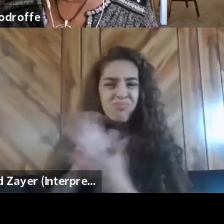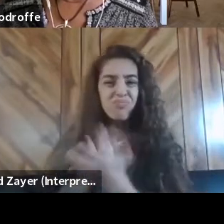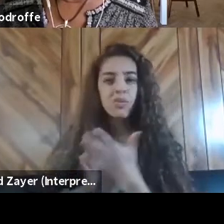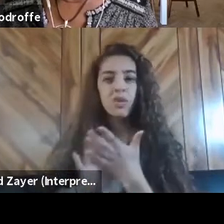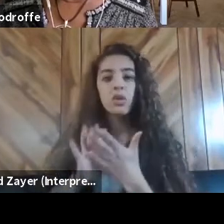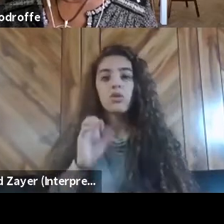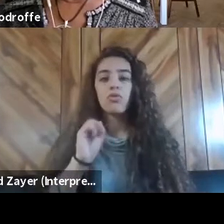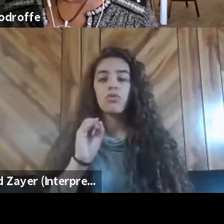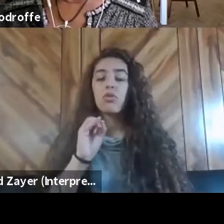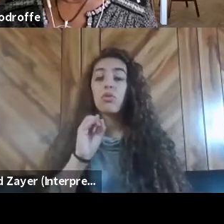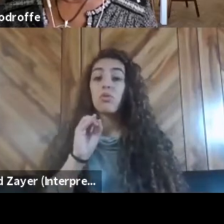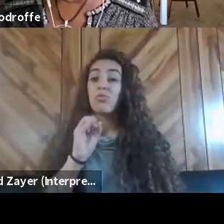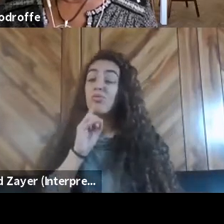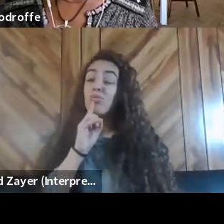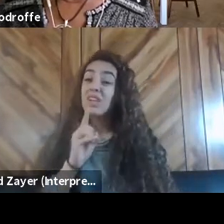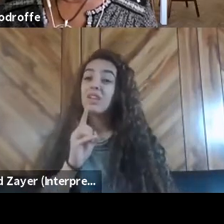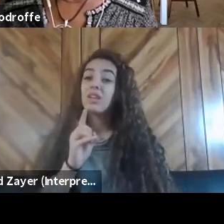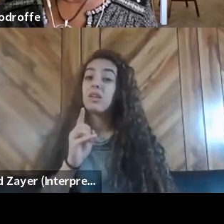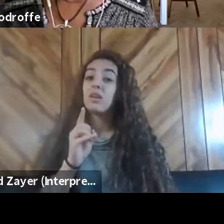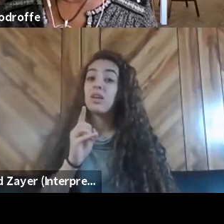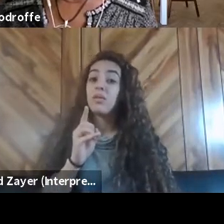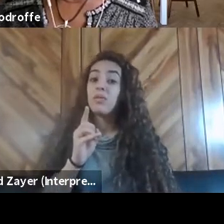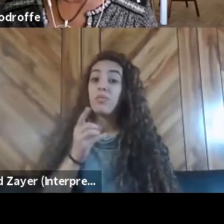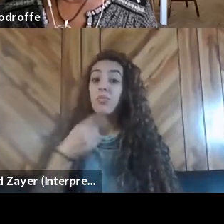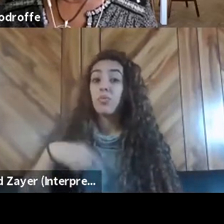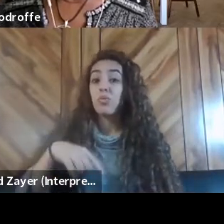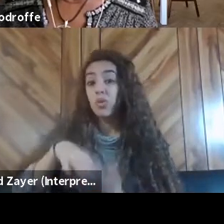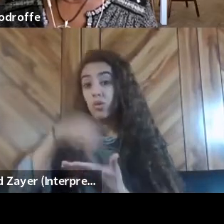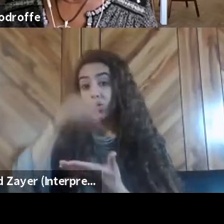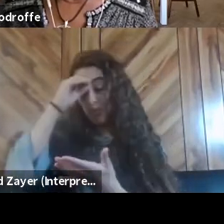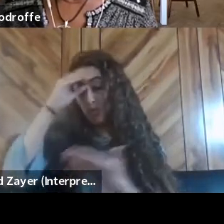seem to understand what this person has been going through in